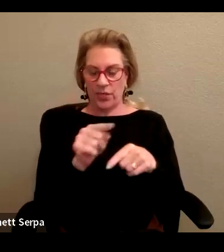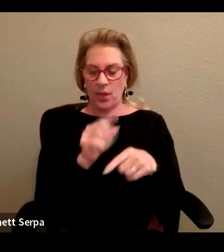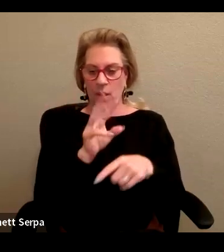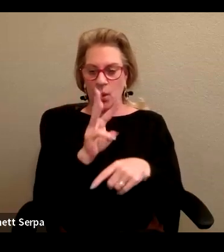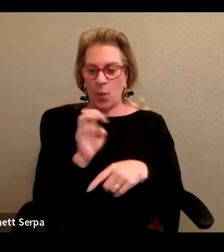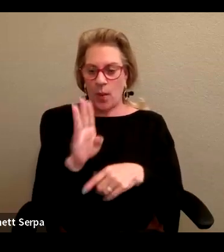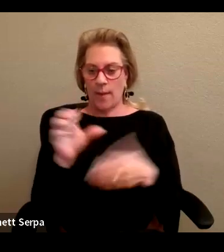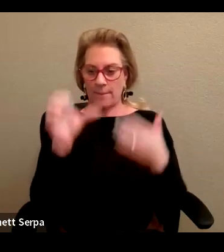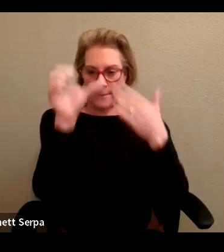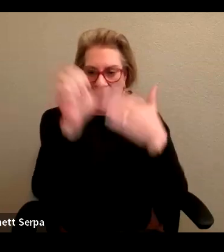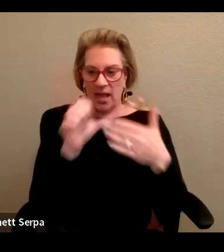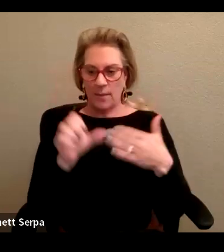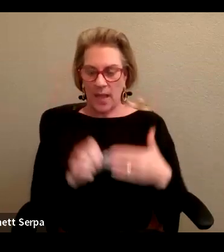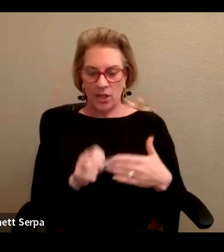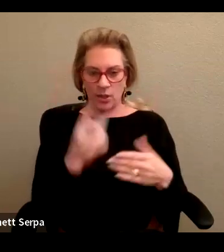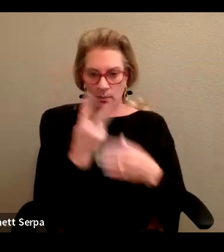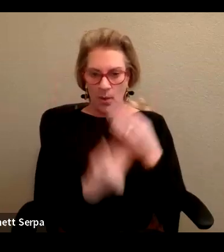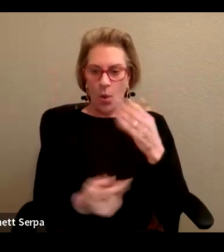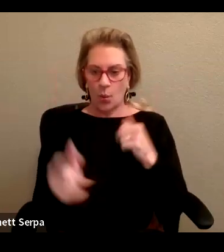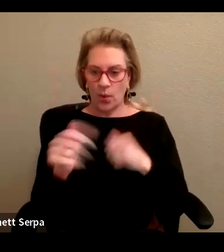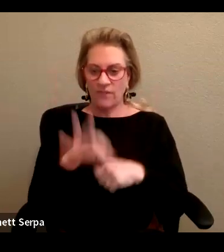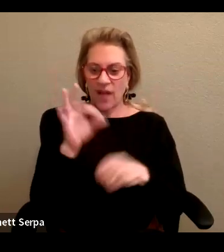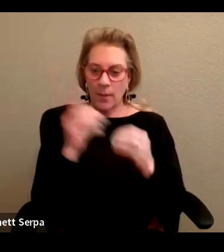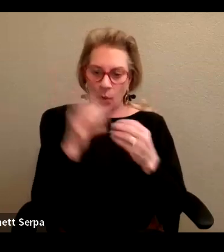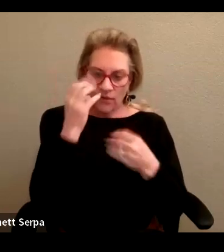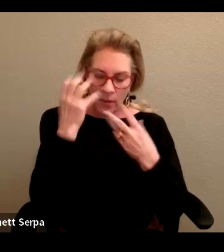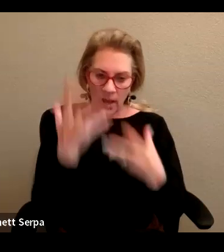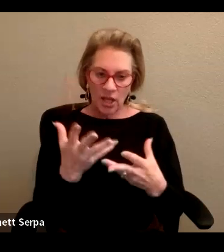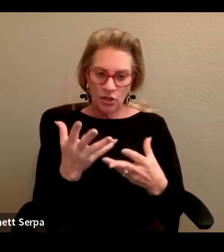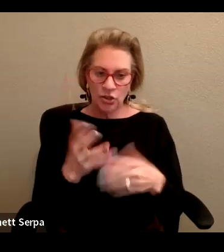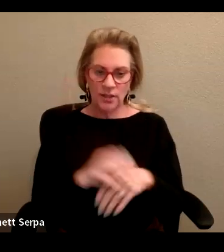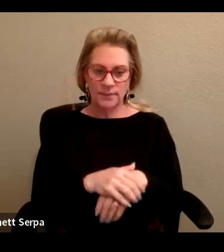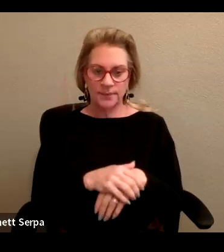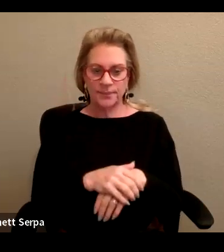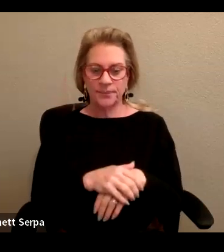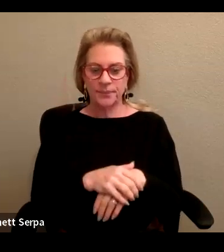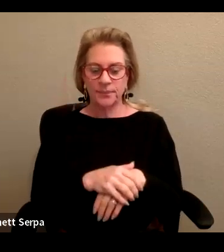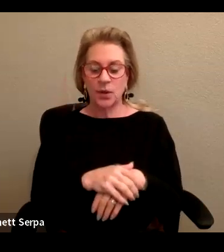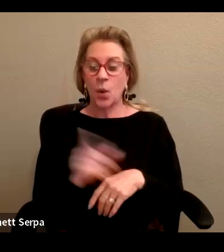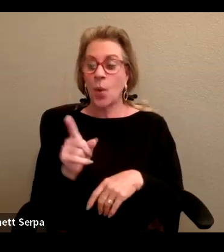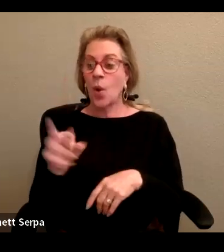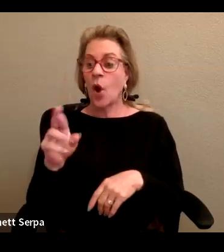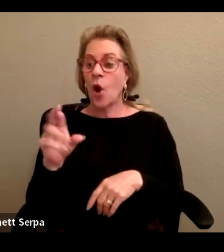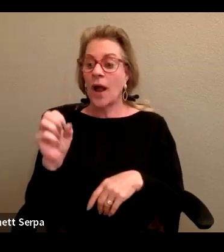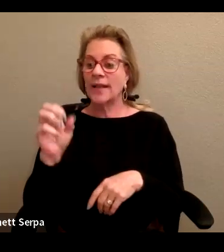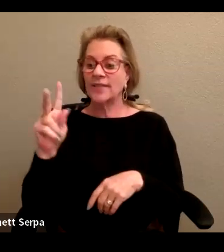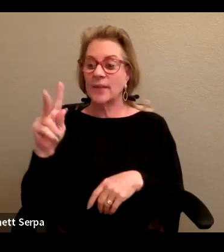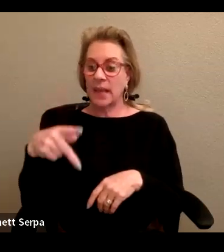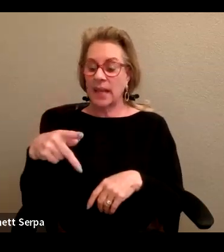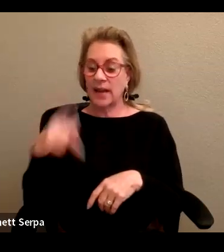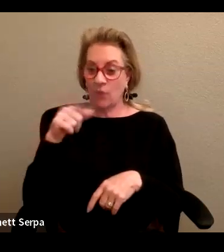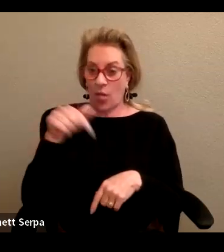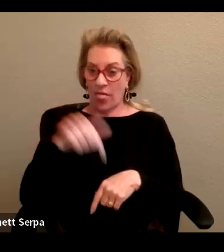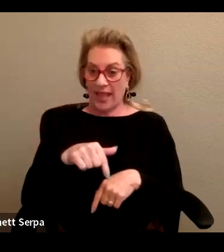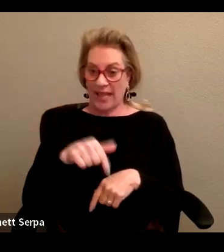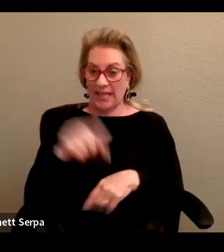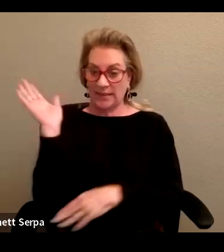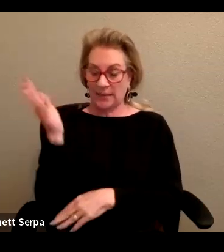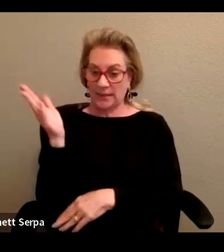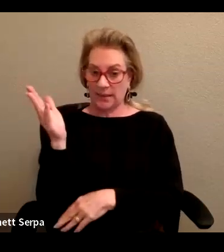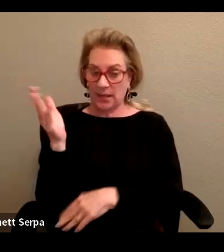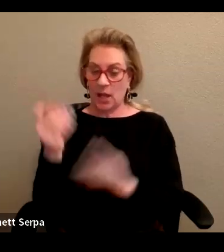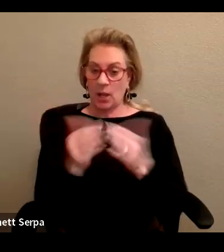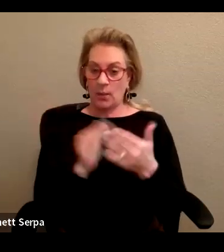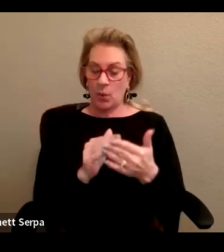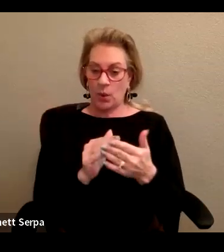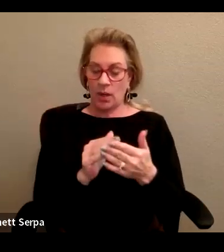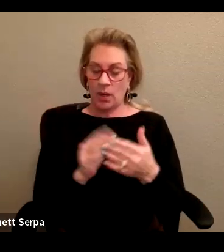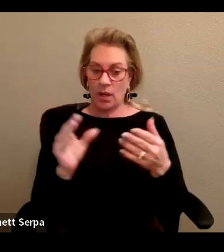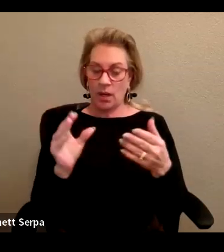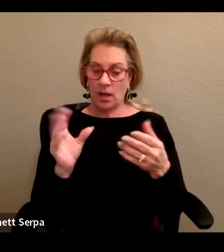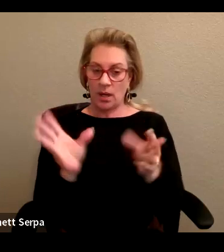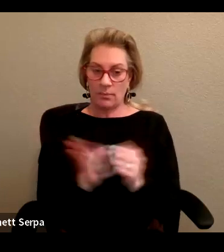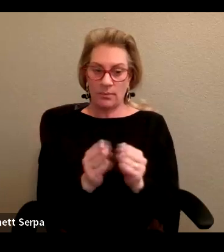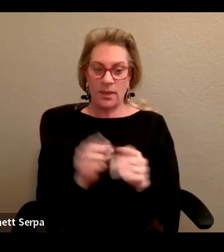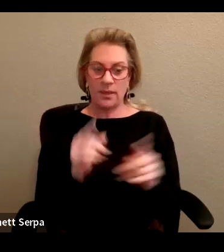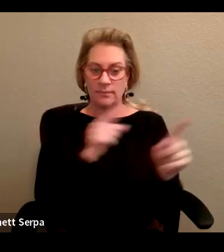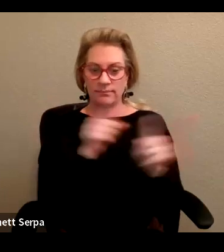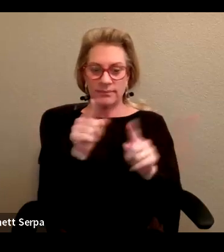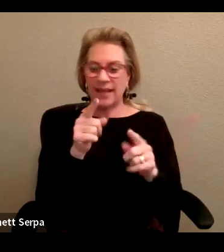so where you uh may have our sued for this webinar uh on the community briefings page oag.ca.gov care